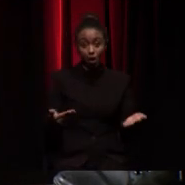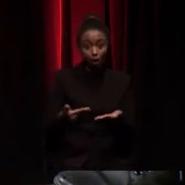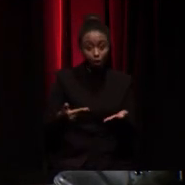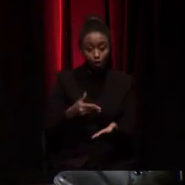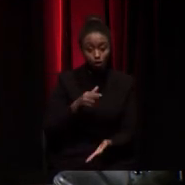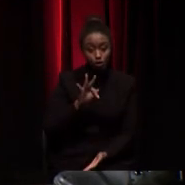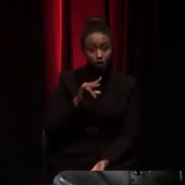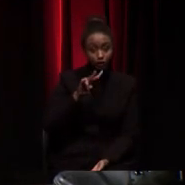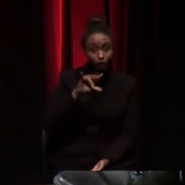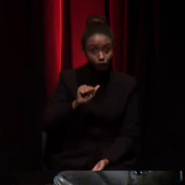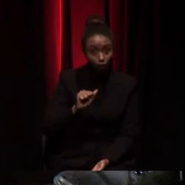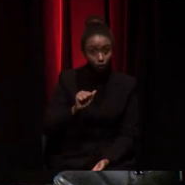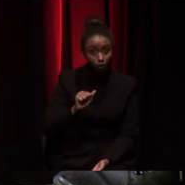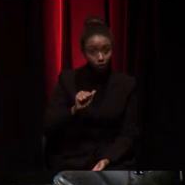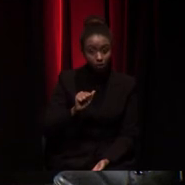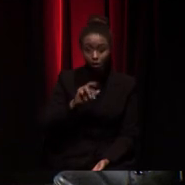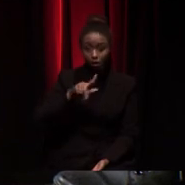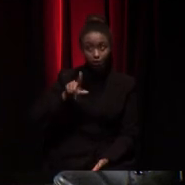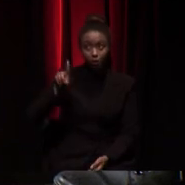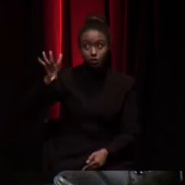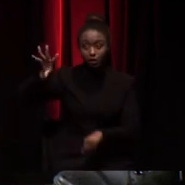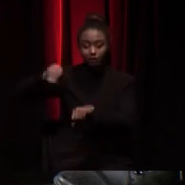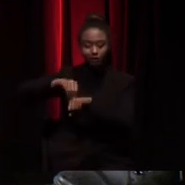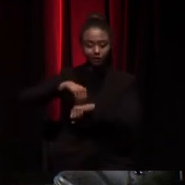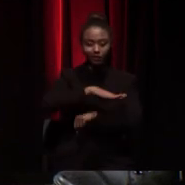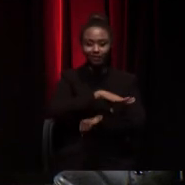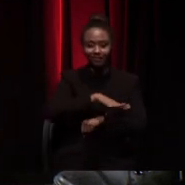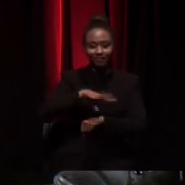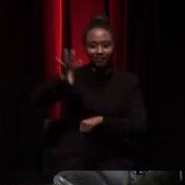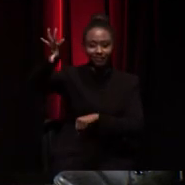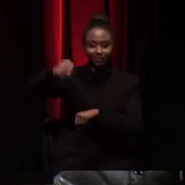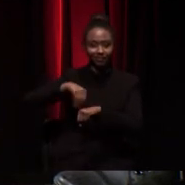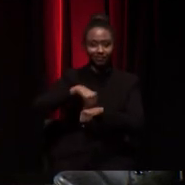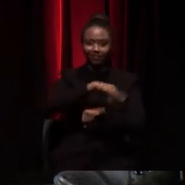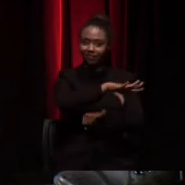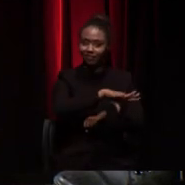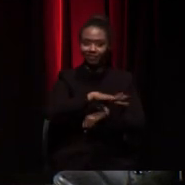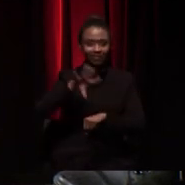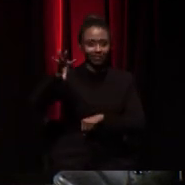is not as mediator of physical advertising materials anymore.